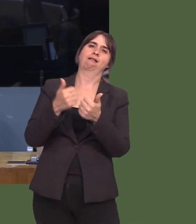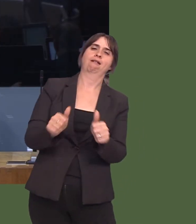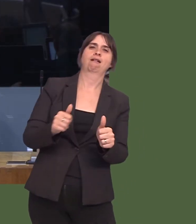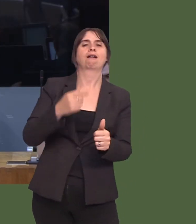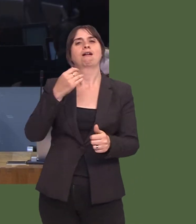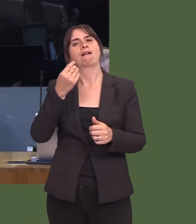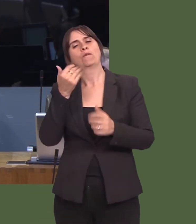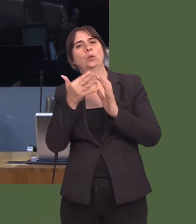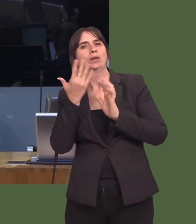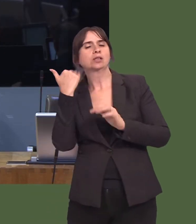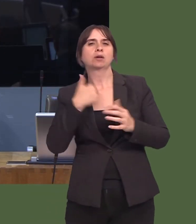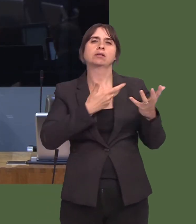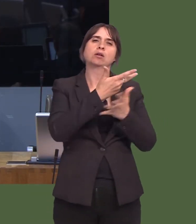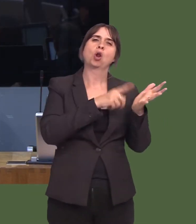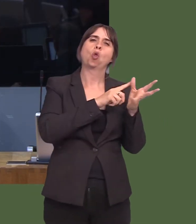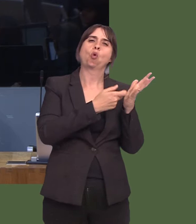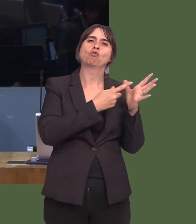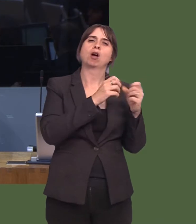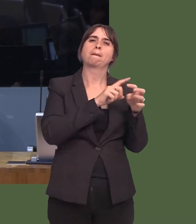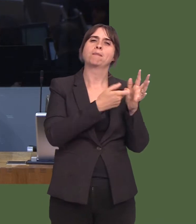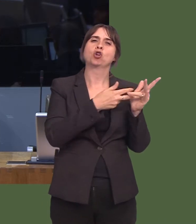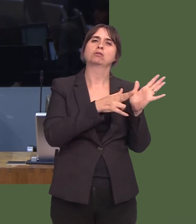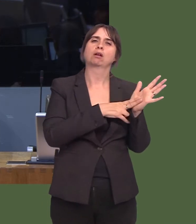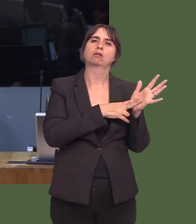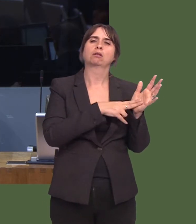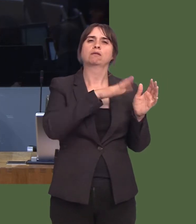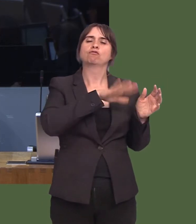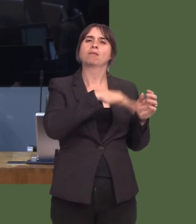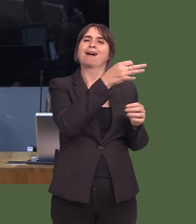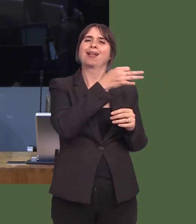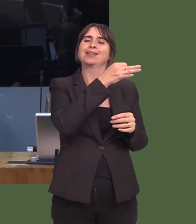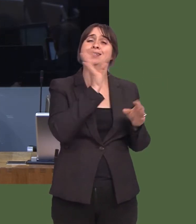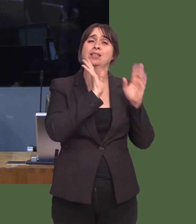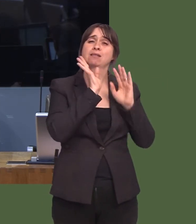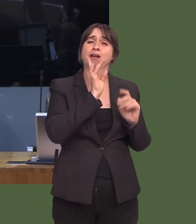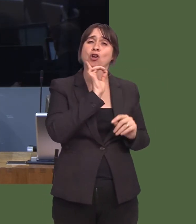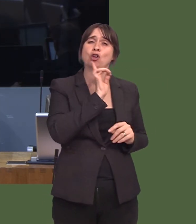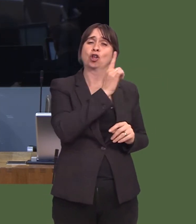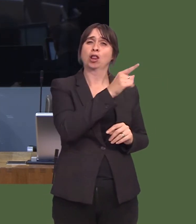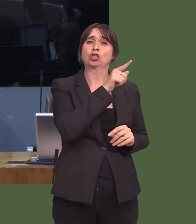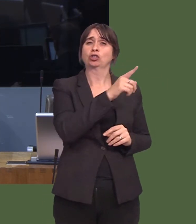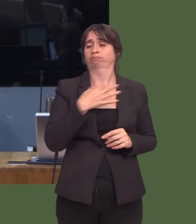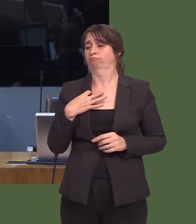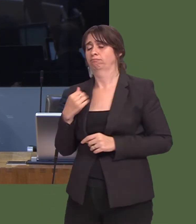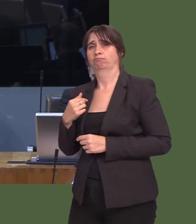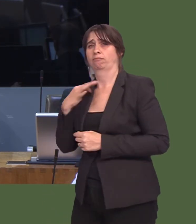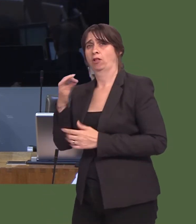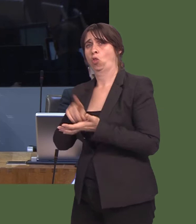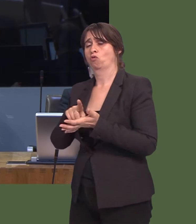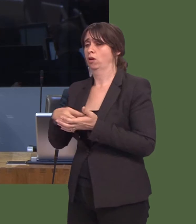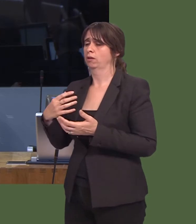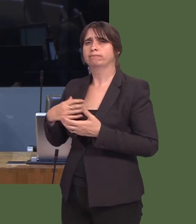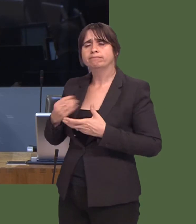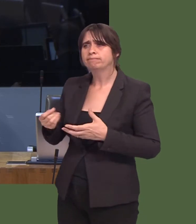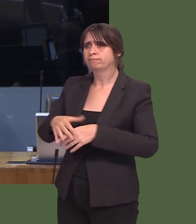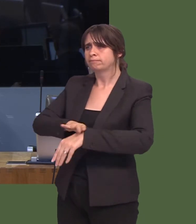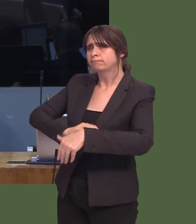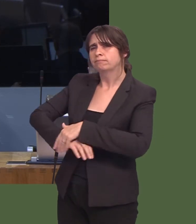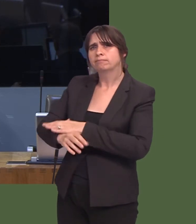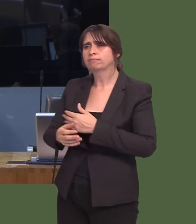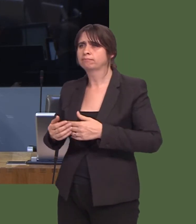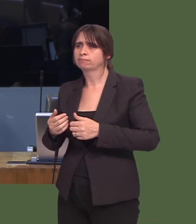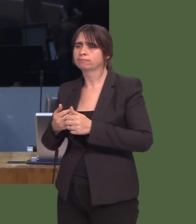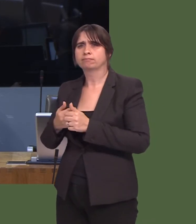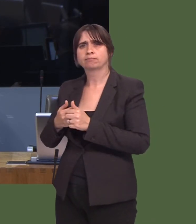Laura Burton, a young woman from Anglesey who volunteers her time for Time to Change